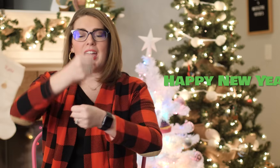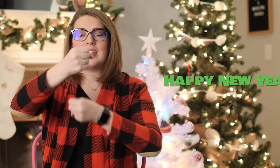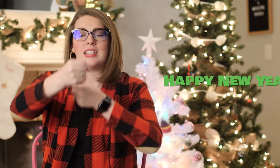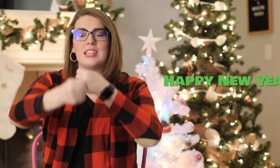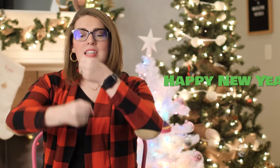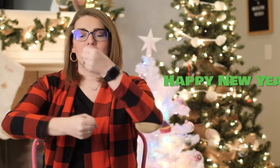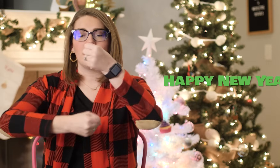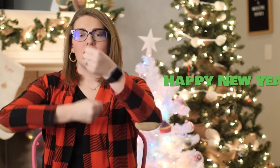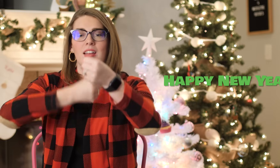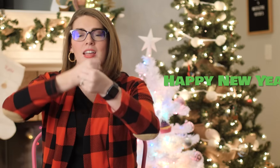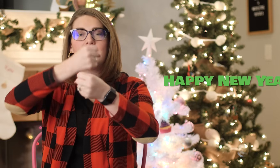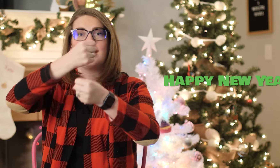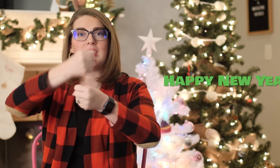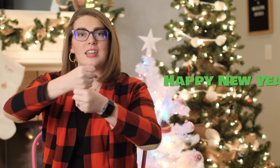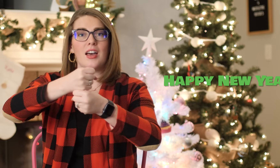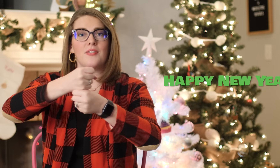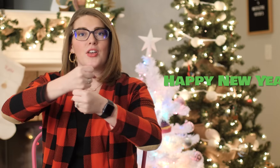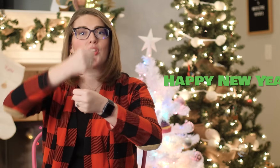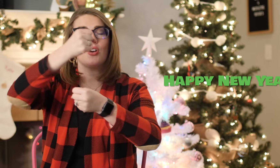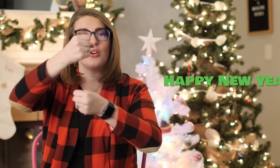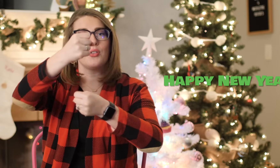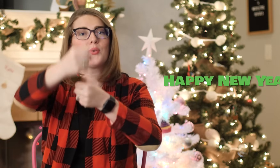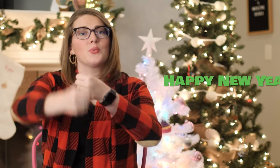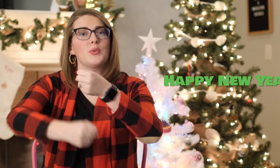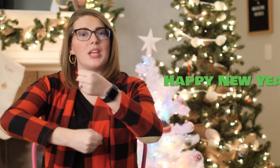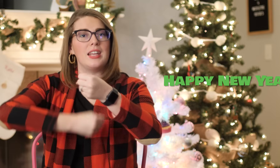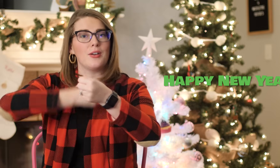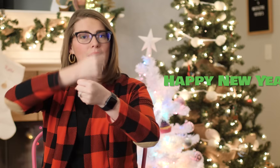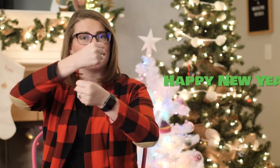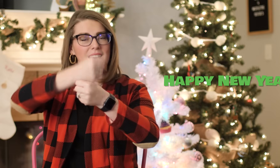and year. Think of the earth rotating around the sun.